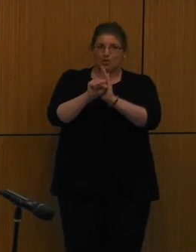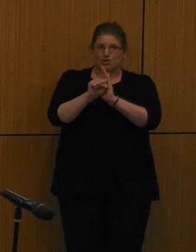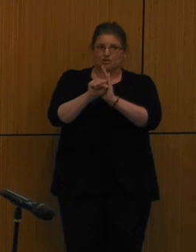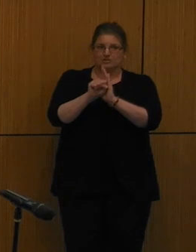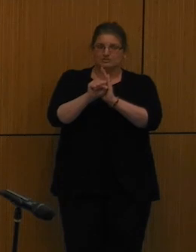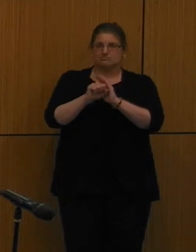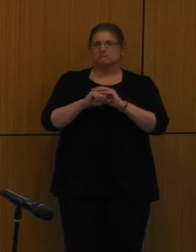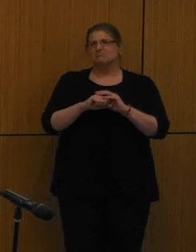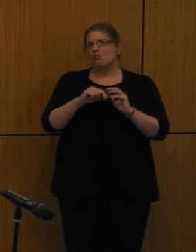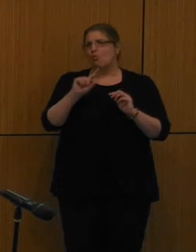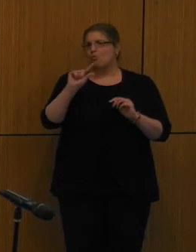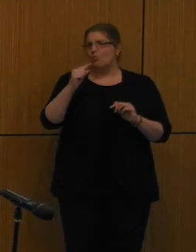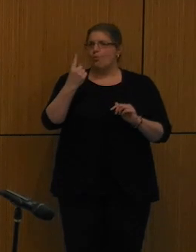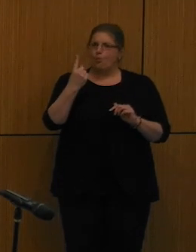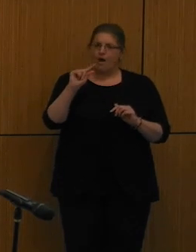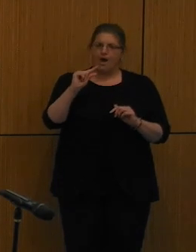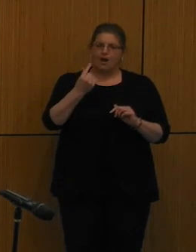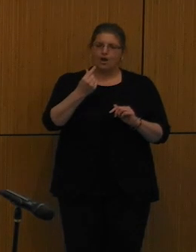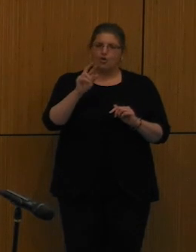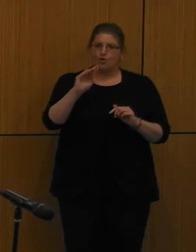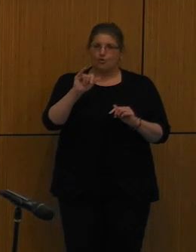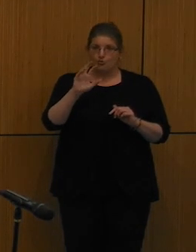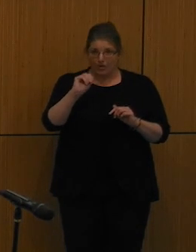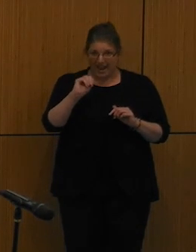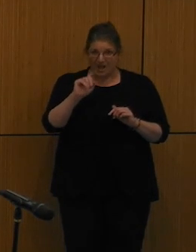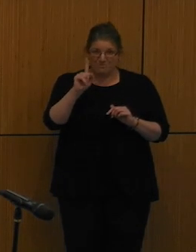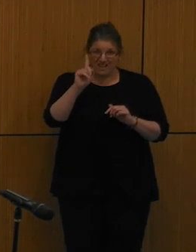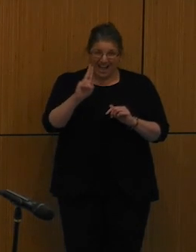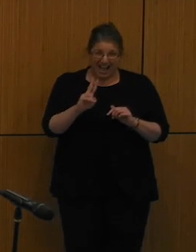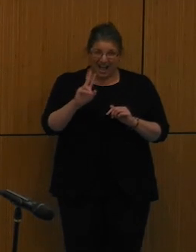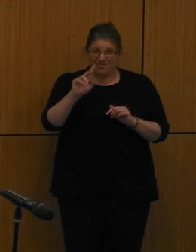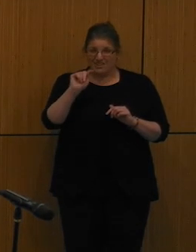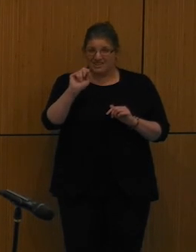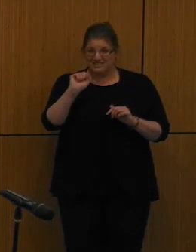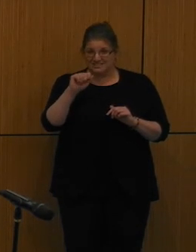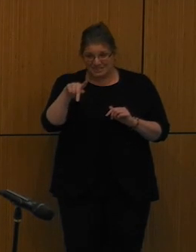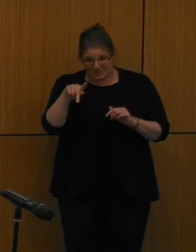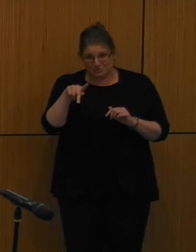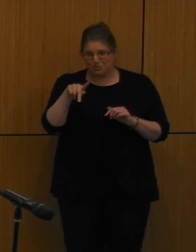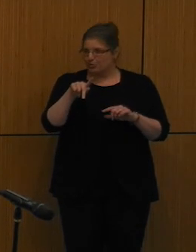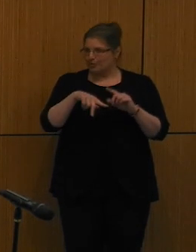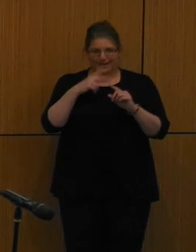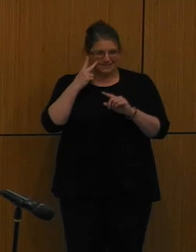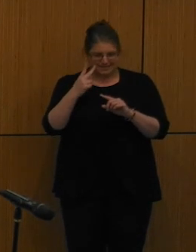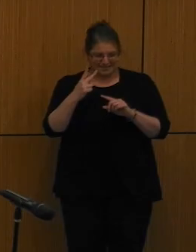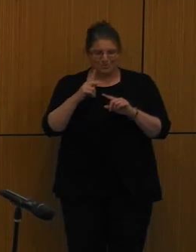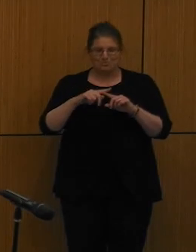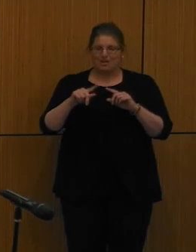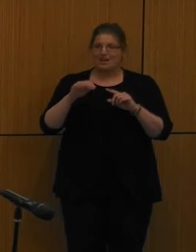half a teaspoon of soil, so you can barely see it from where you're standing. I'll put it here in the light.